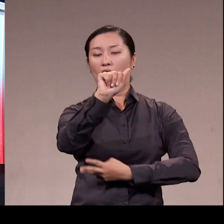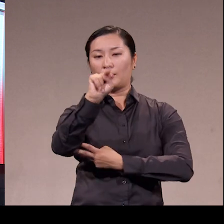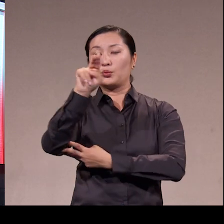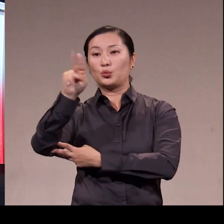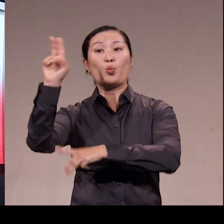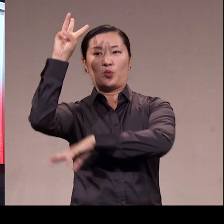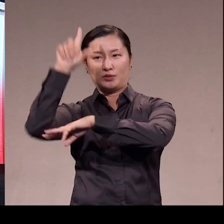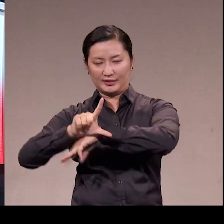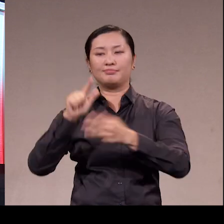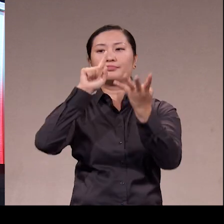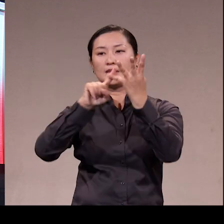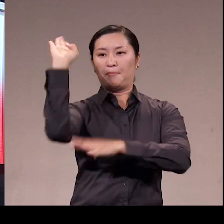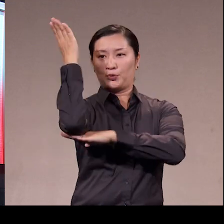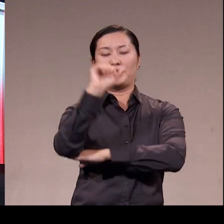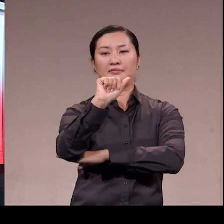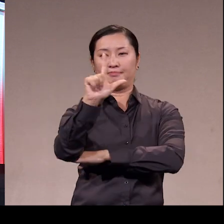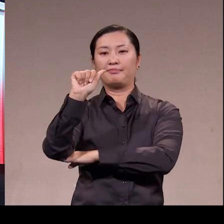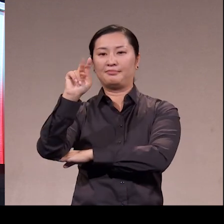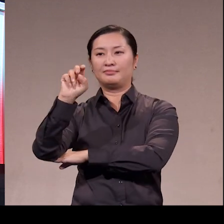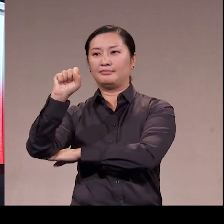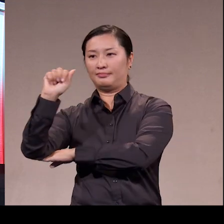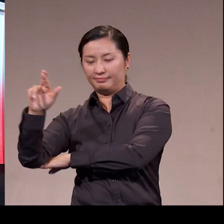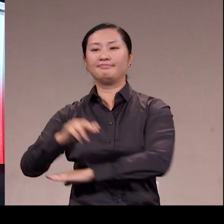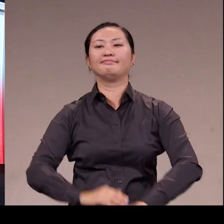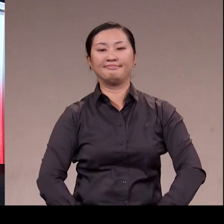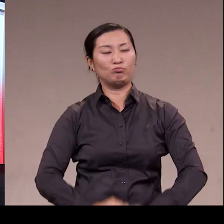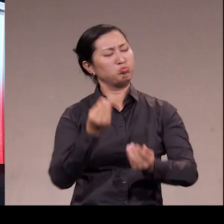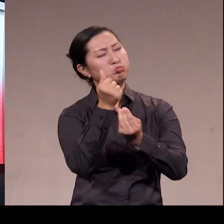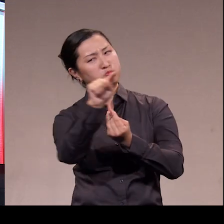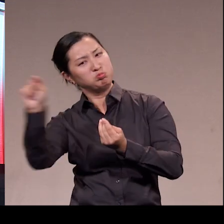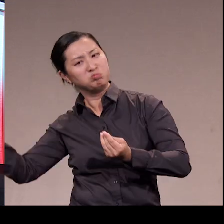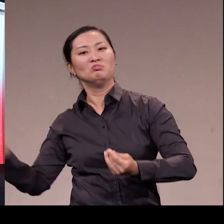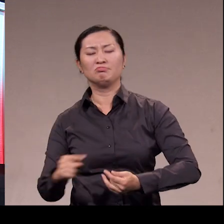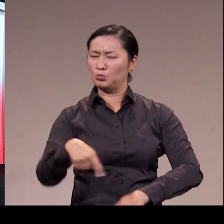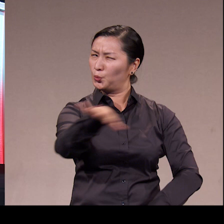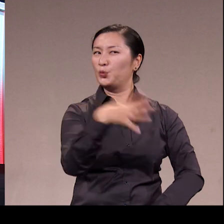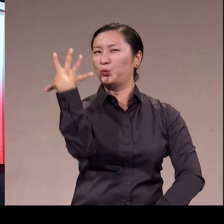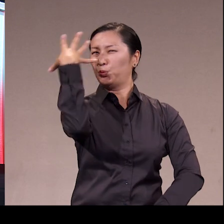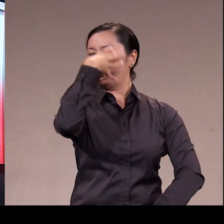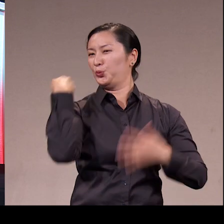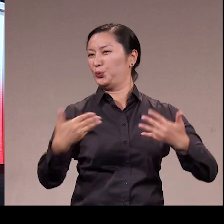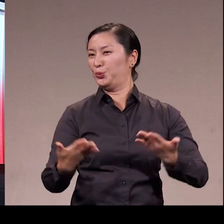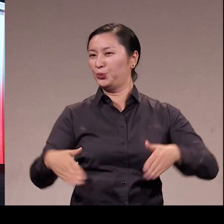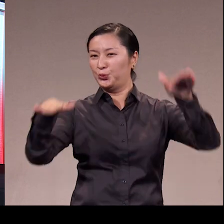All the mosques are beautiful, each with their own character and charm.